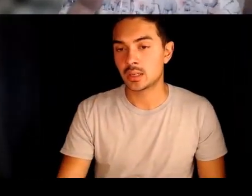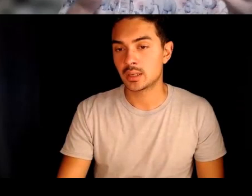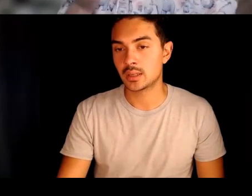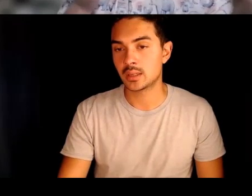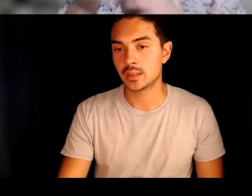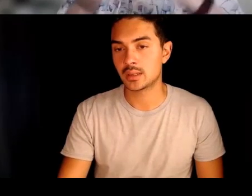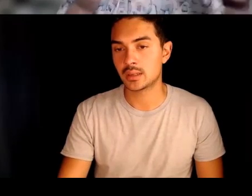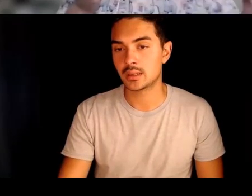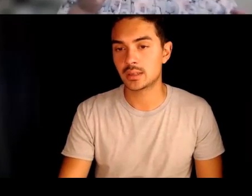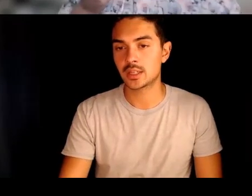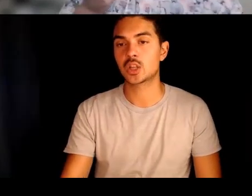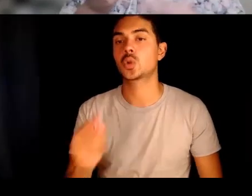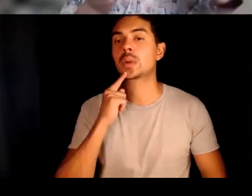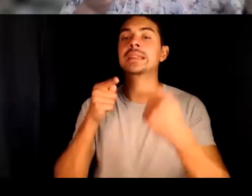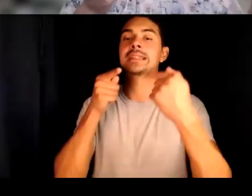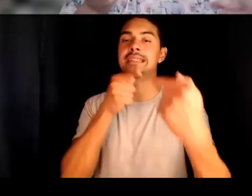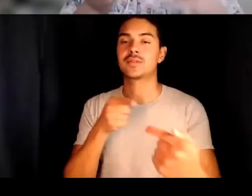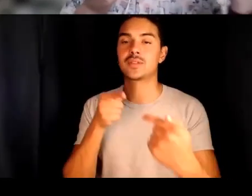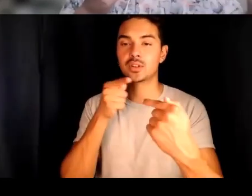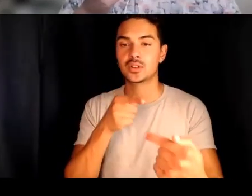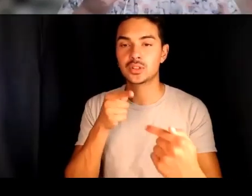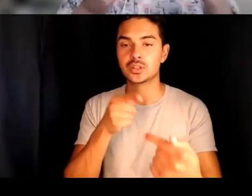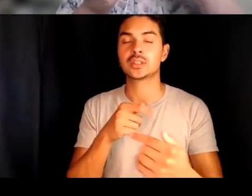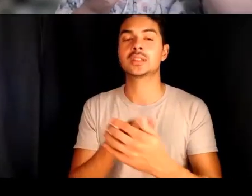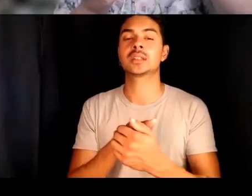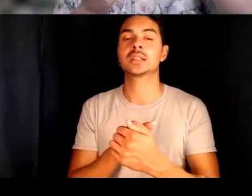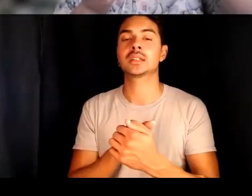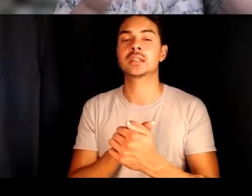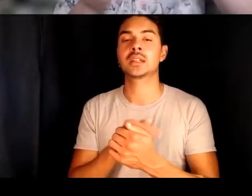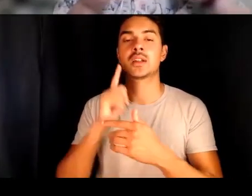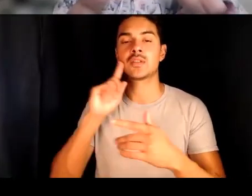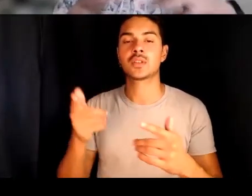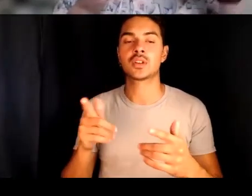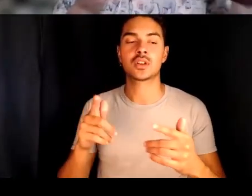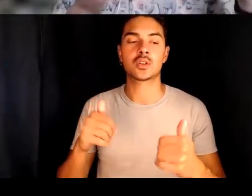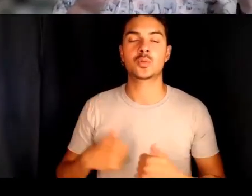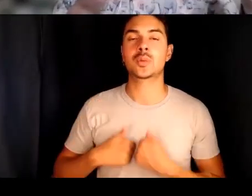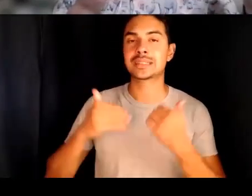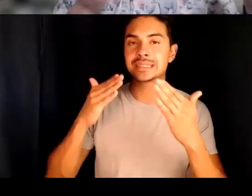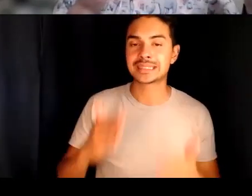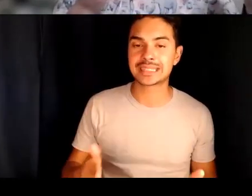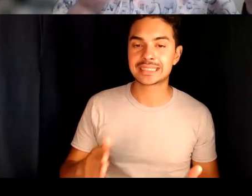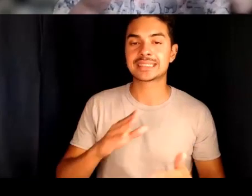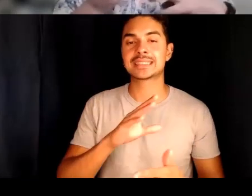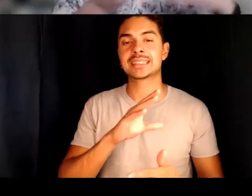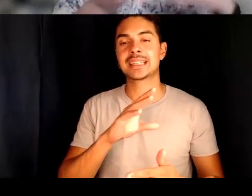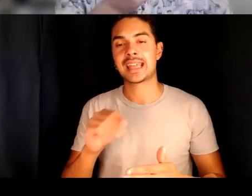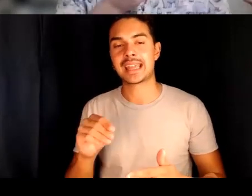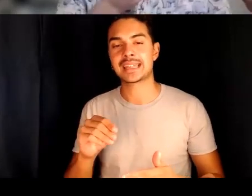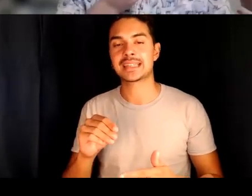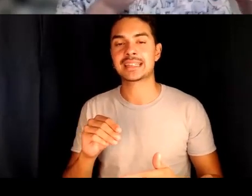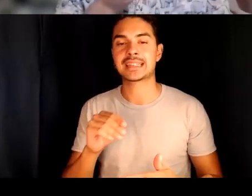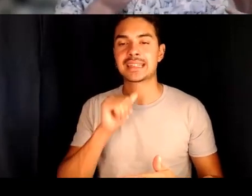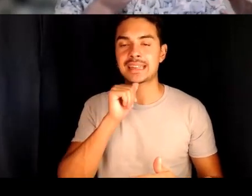difficult for advocates and for other residents in shelter, you know, not knowing how to respond